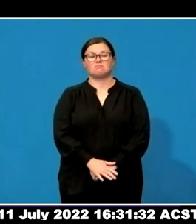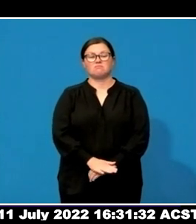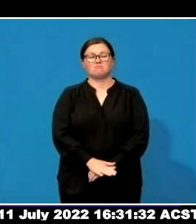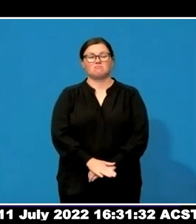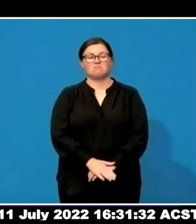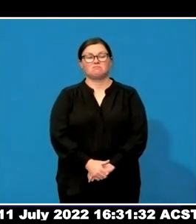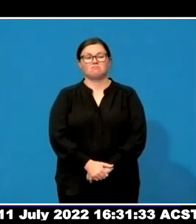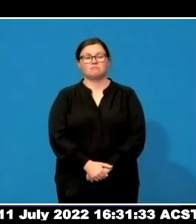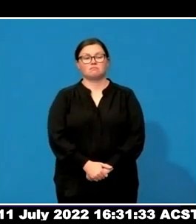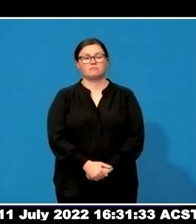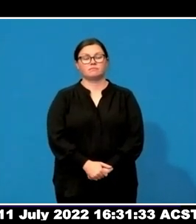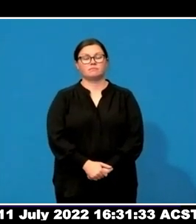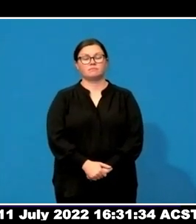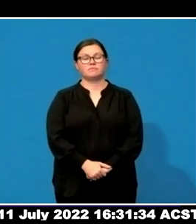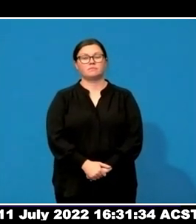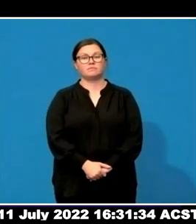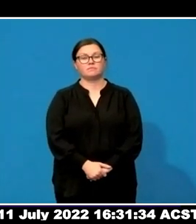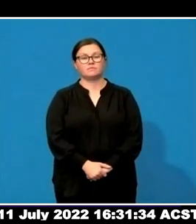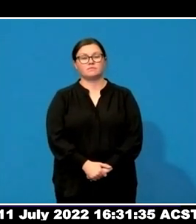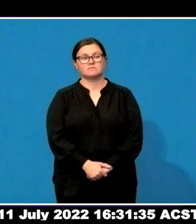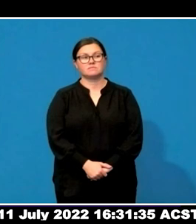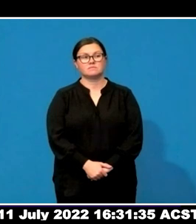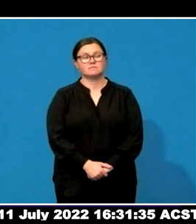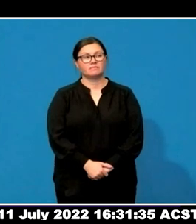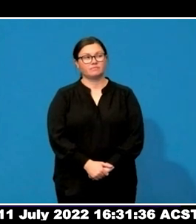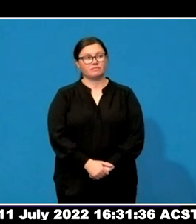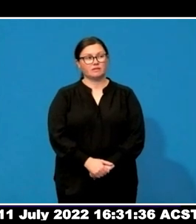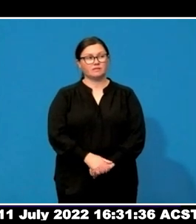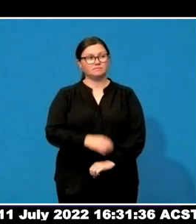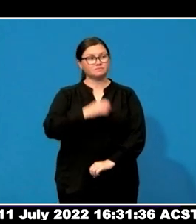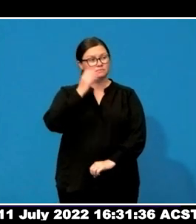Hard of hearing is a term that's used by people who have a hearing loss of some sort,